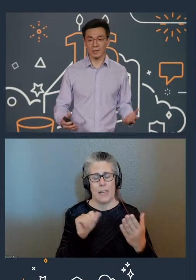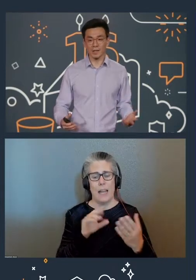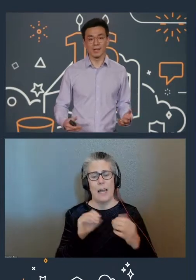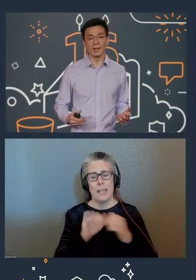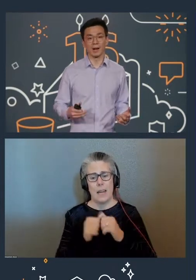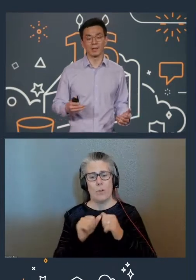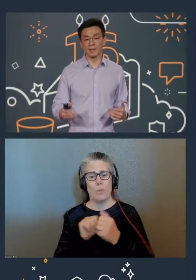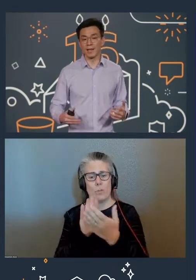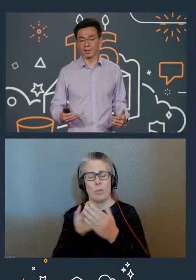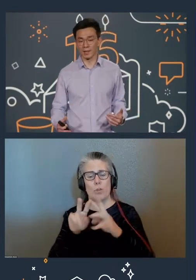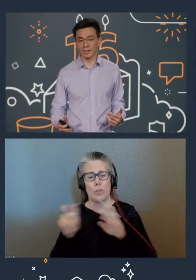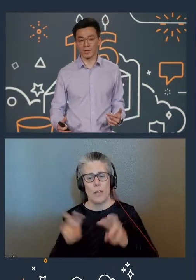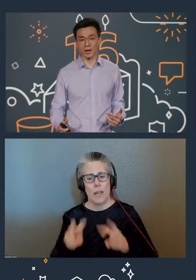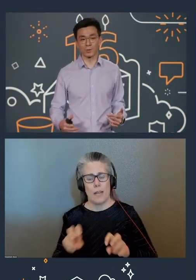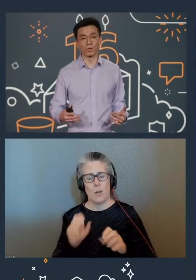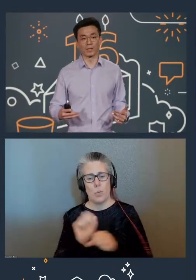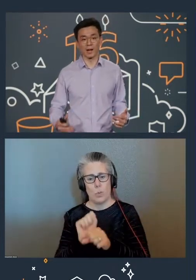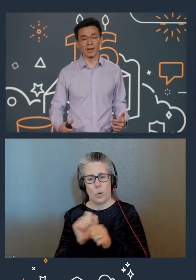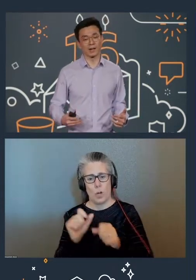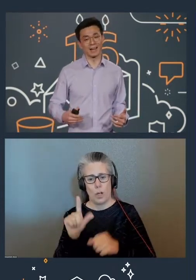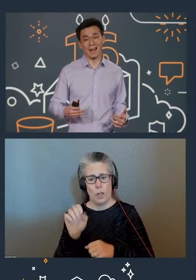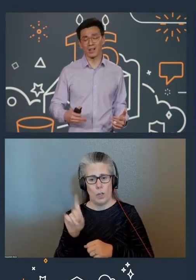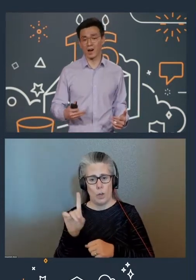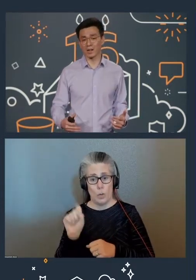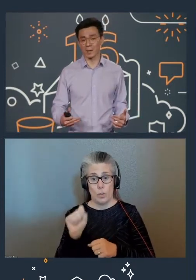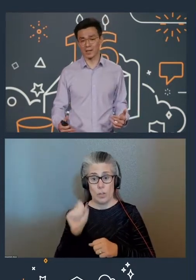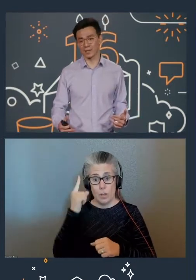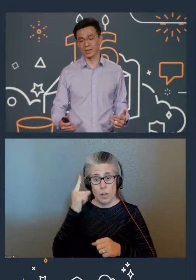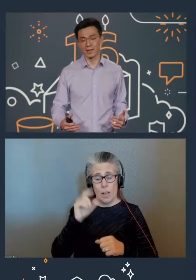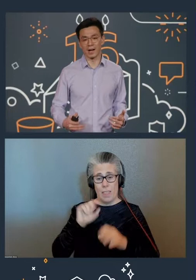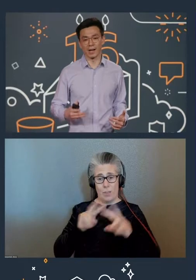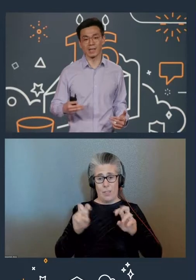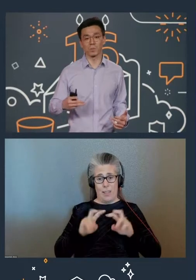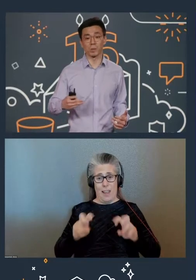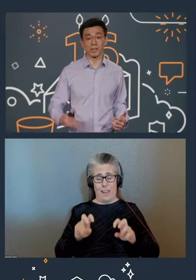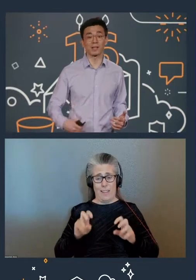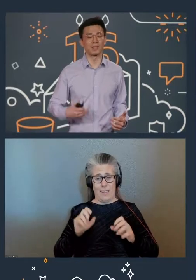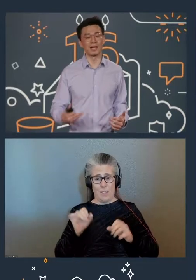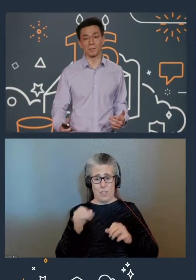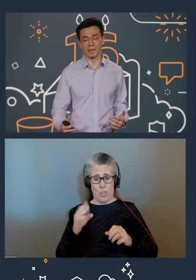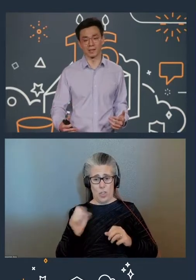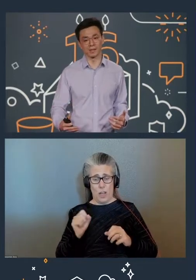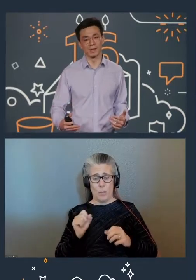these analytics jobs were done on an ad hoc basis against production databases.